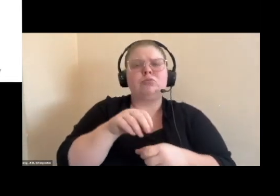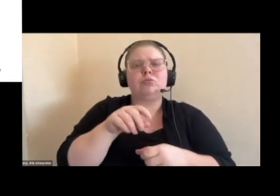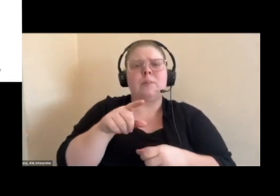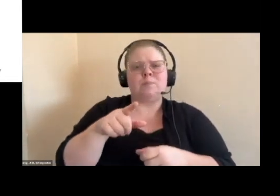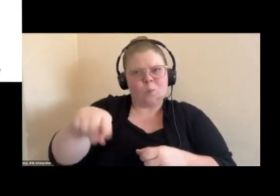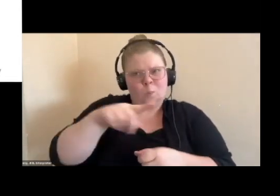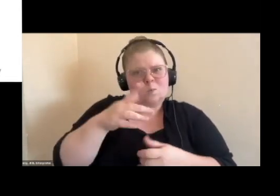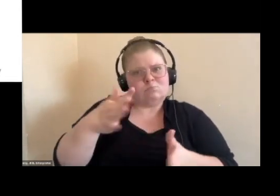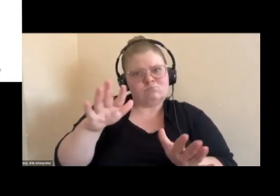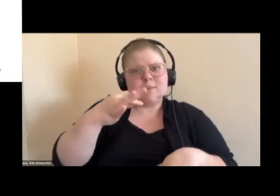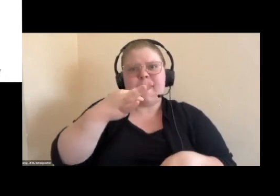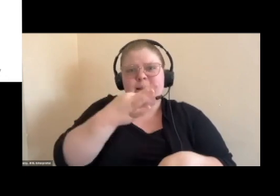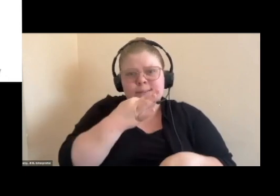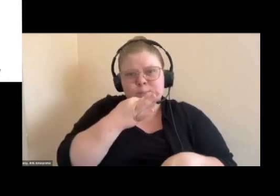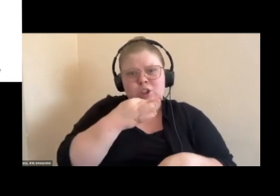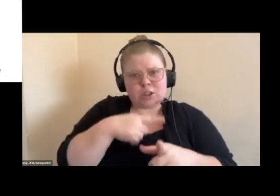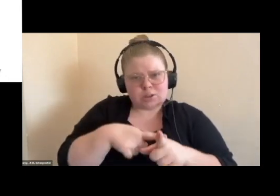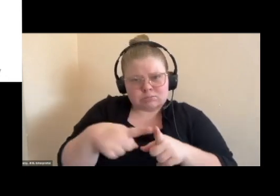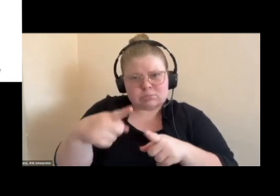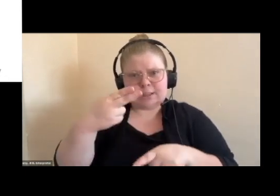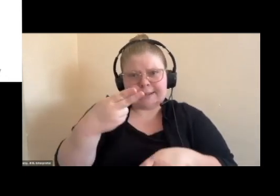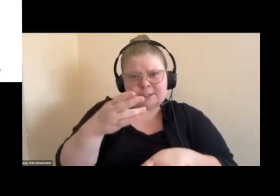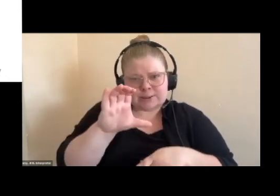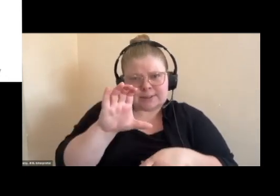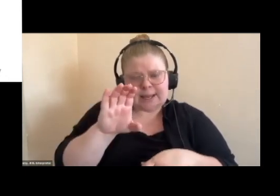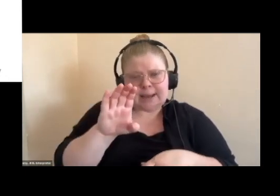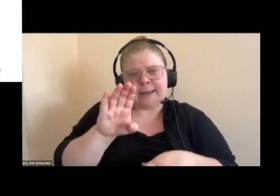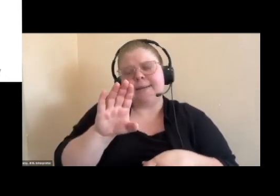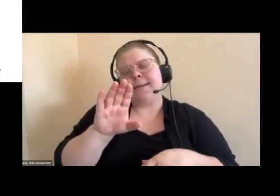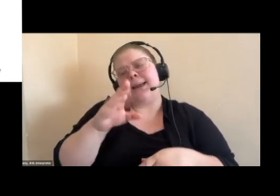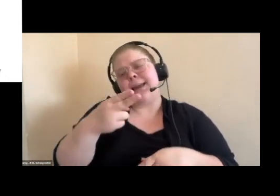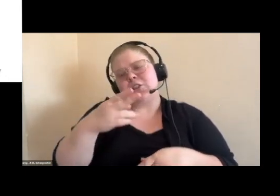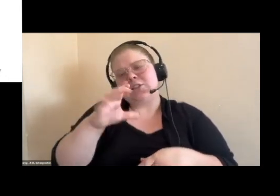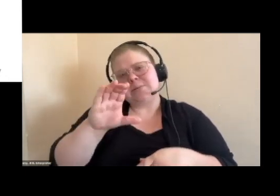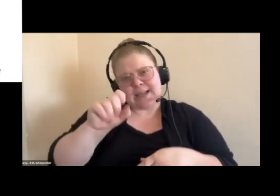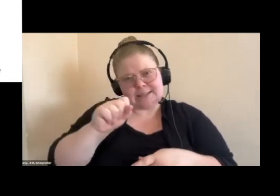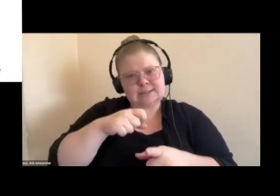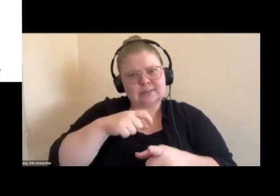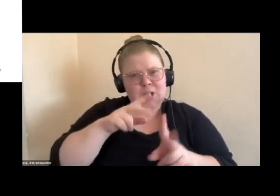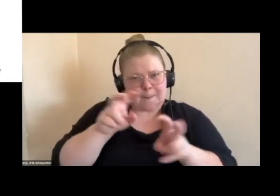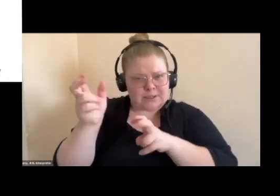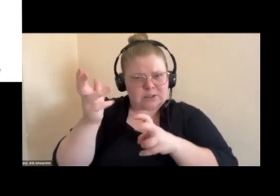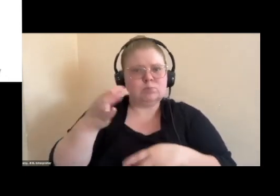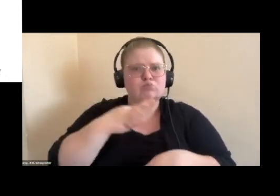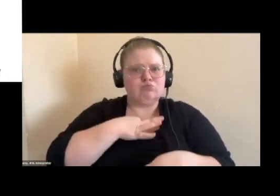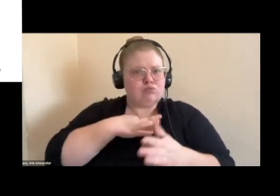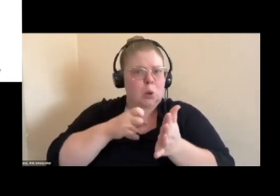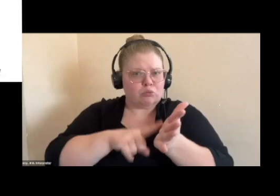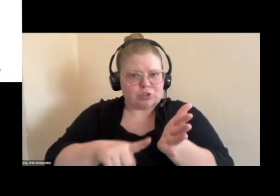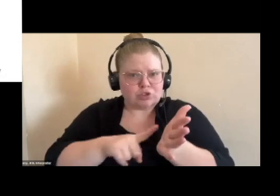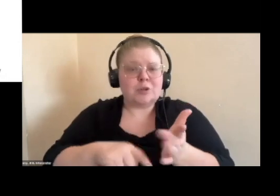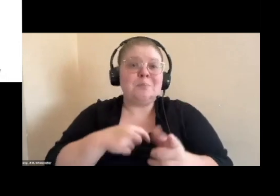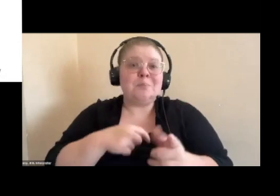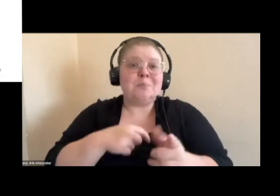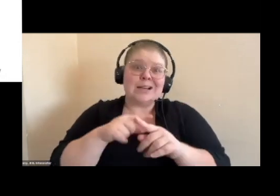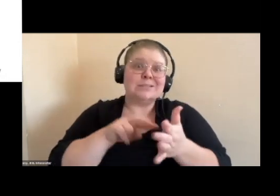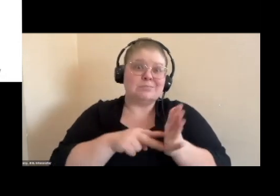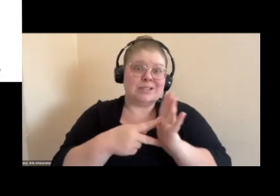HCBS topics that we're interested in. It also includes relationship and trust building between the researchers and